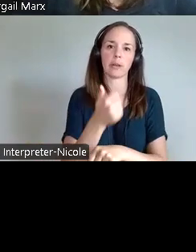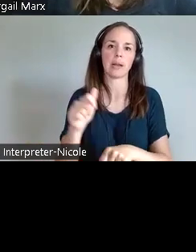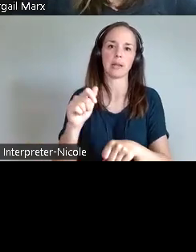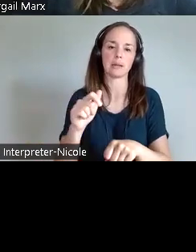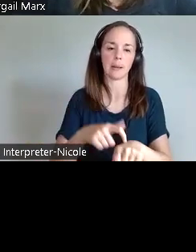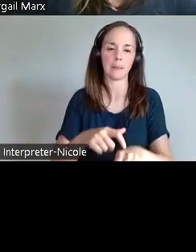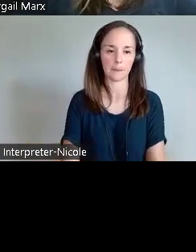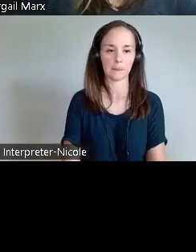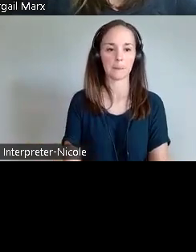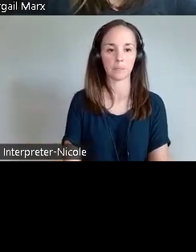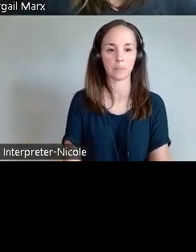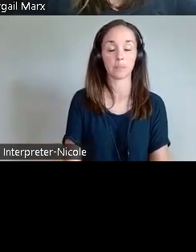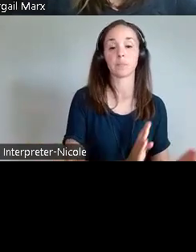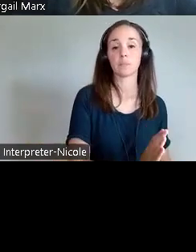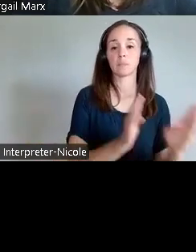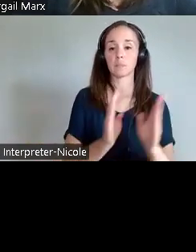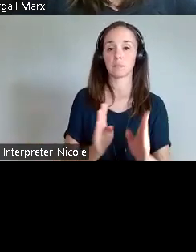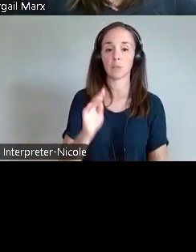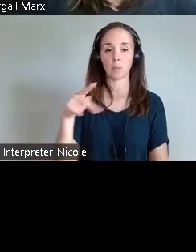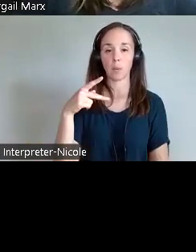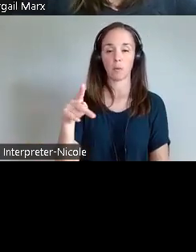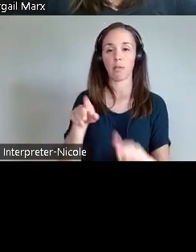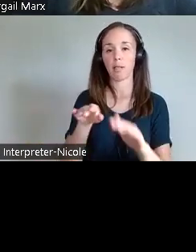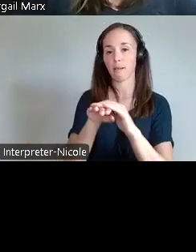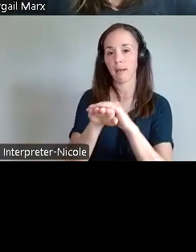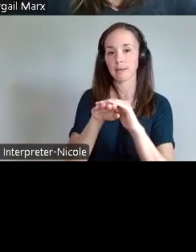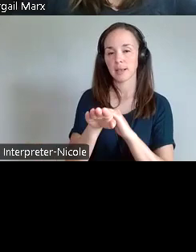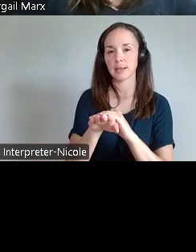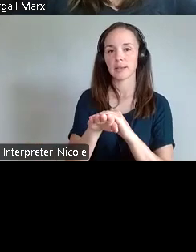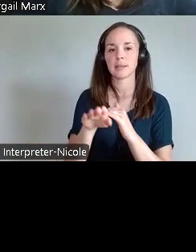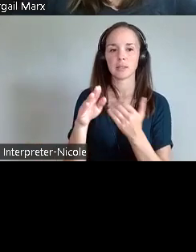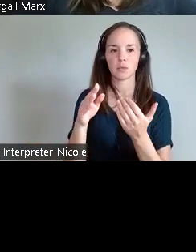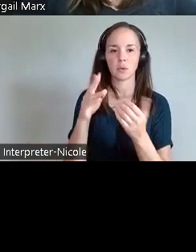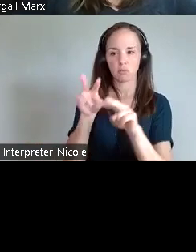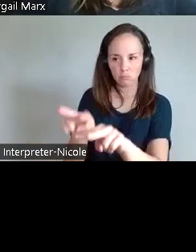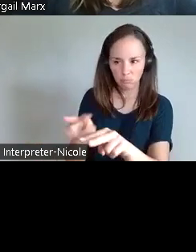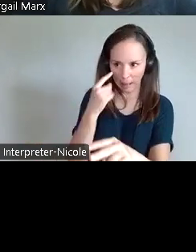Related to access, we also are trialing things like eye gaze control, head tracking, and again,